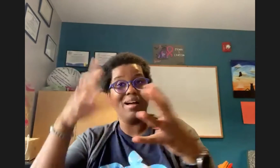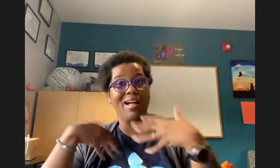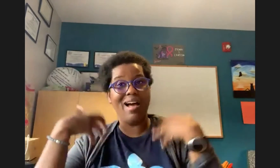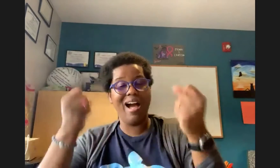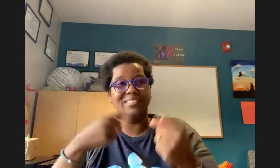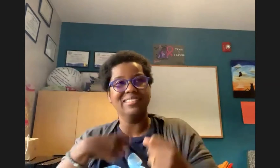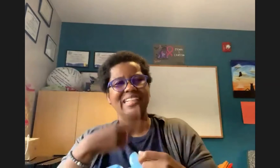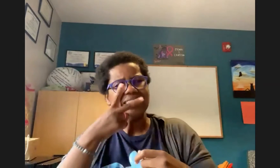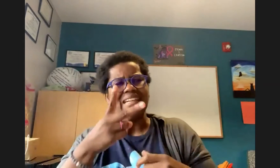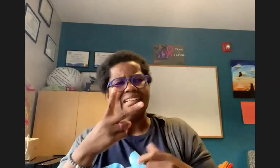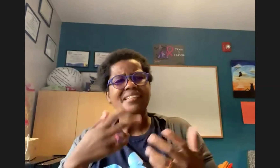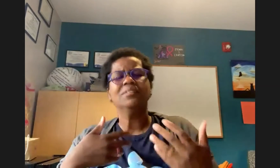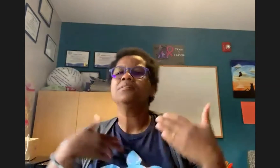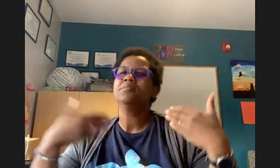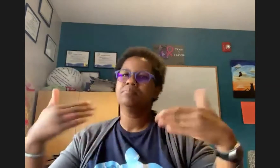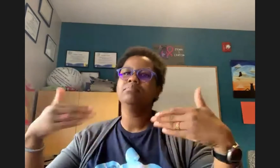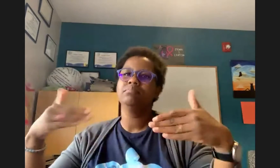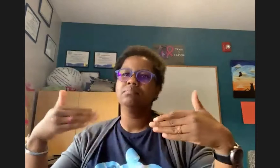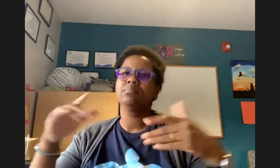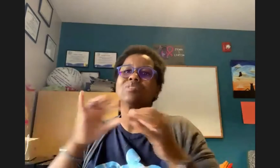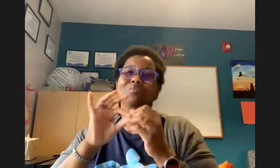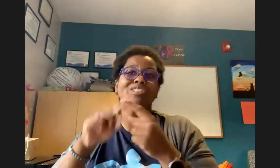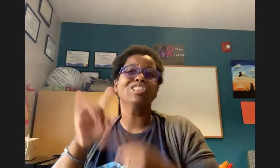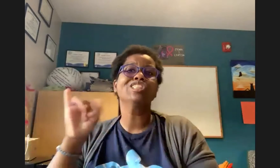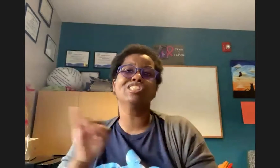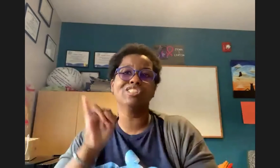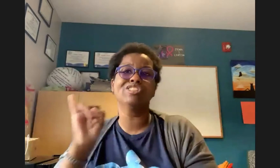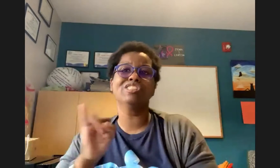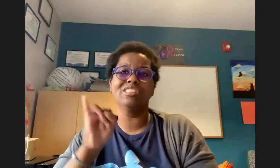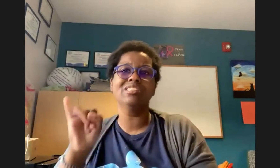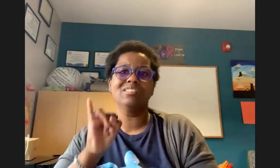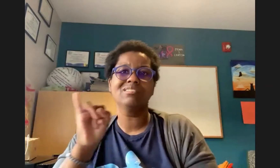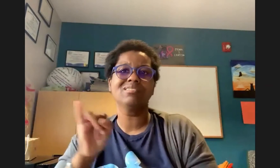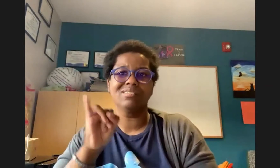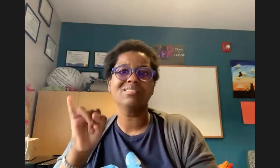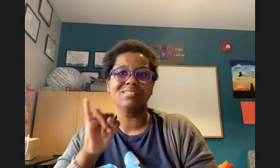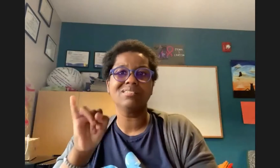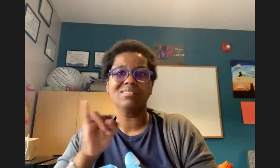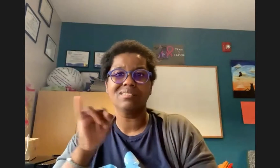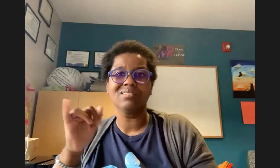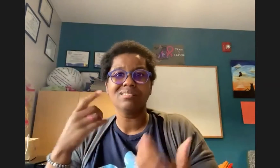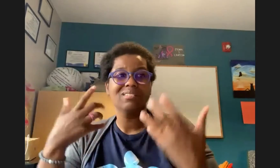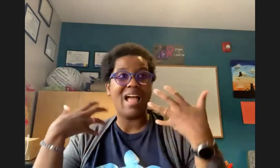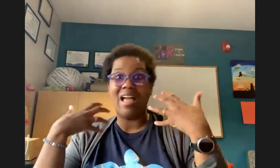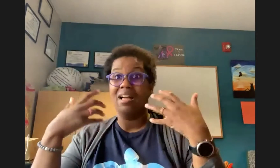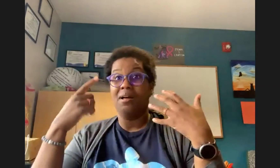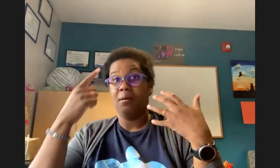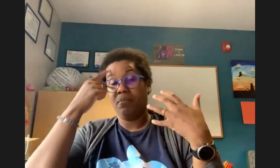and I have worked related to mental health, and we know insurance is an issue